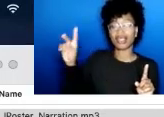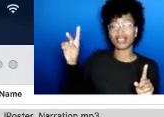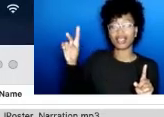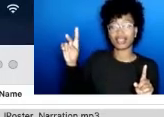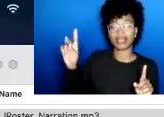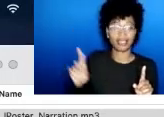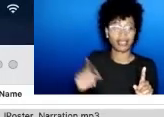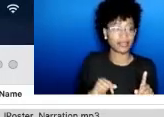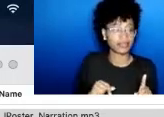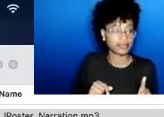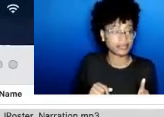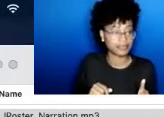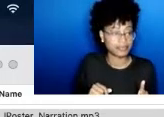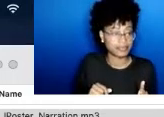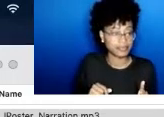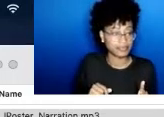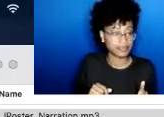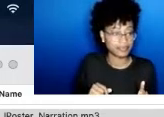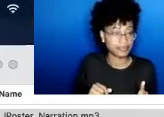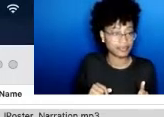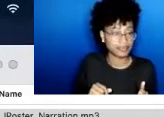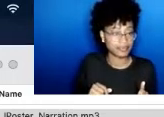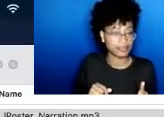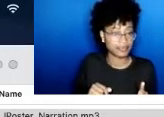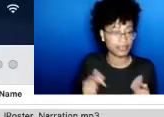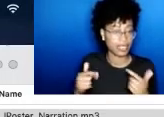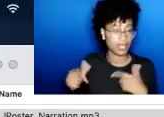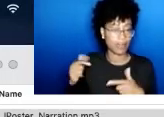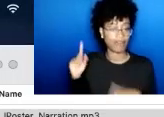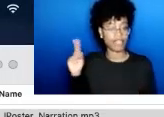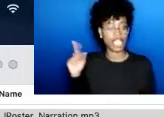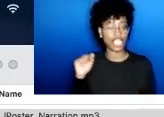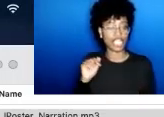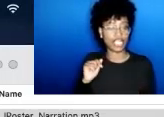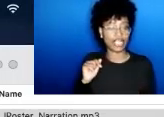and then I will go back over here. I got some links.